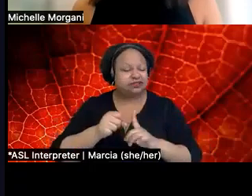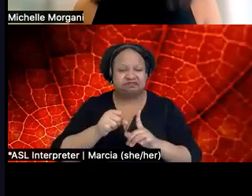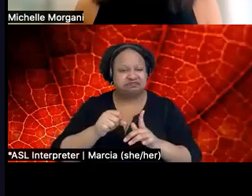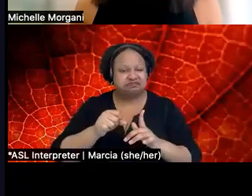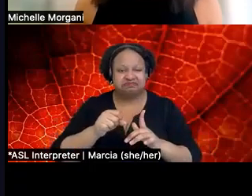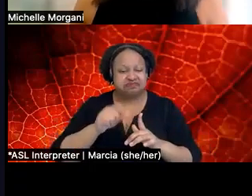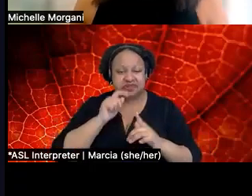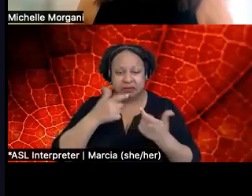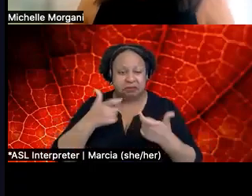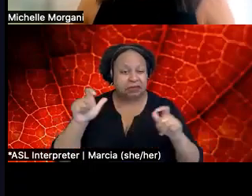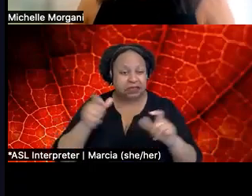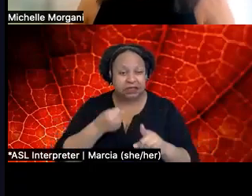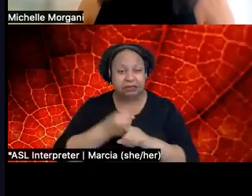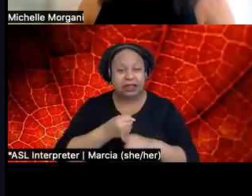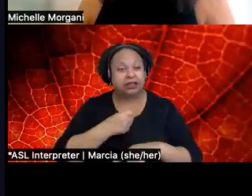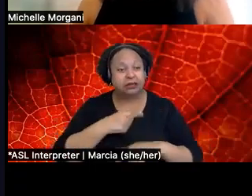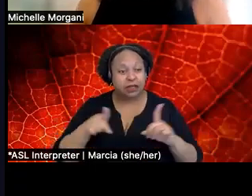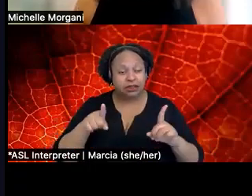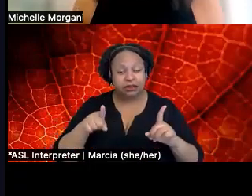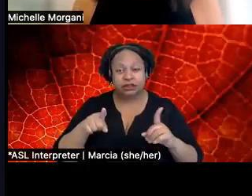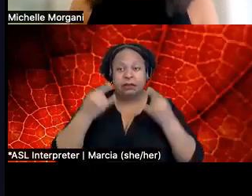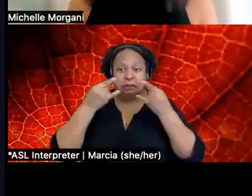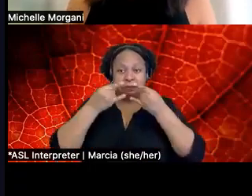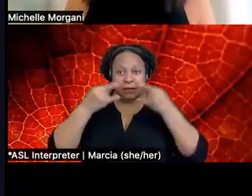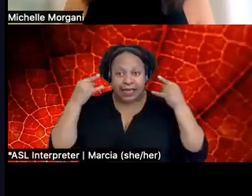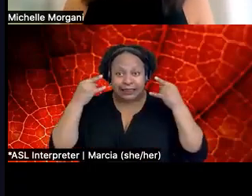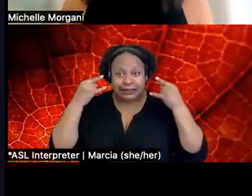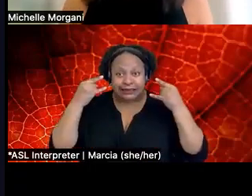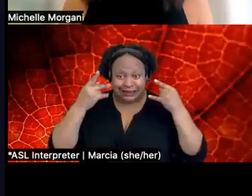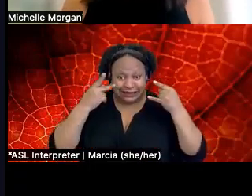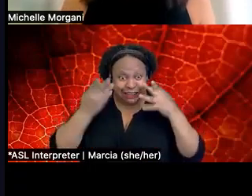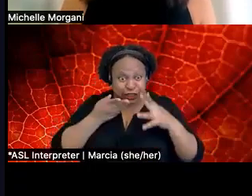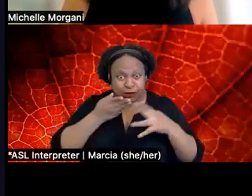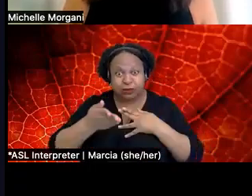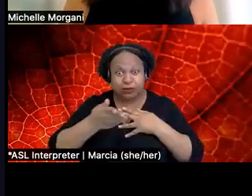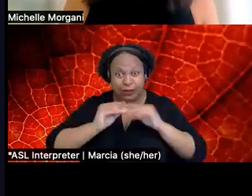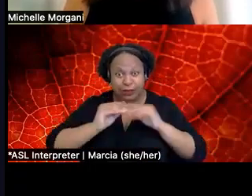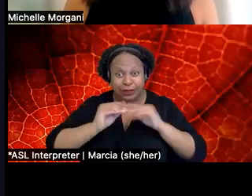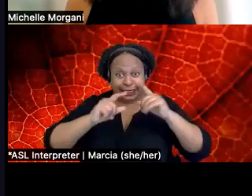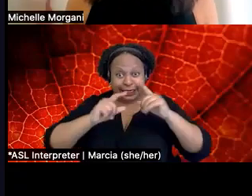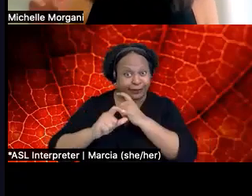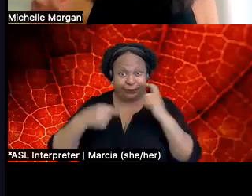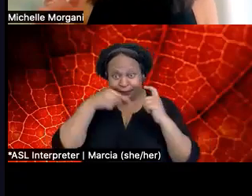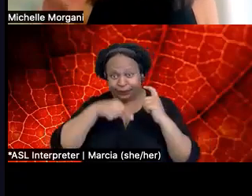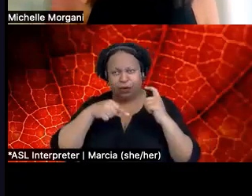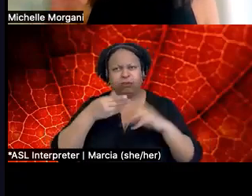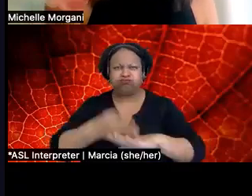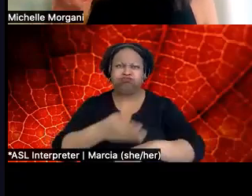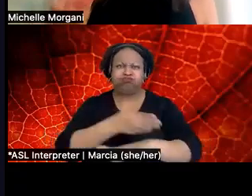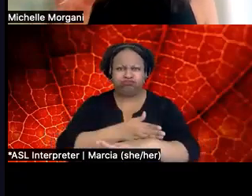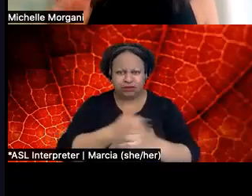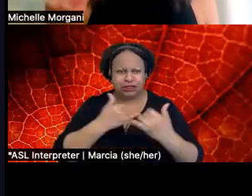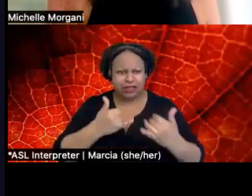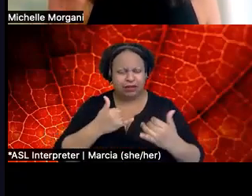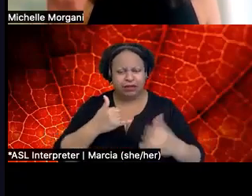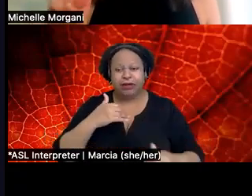But to know that clear masks have really come a long way. Again, I guess I can say now my third perk of the, the